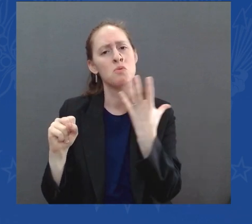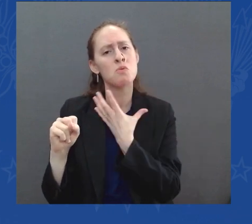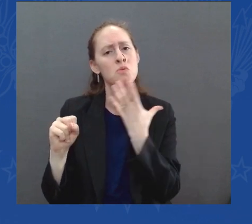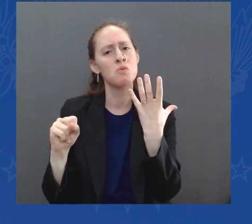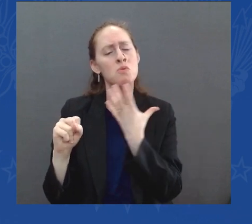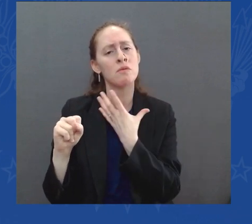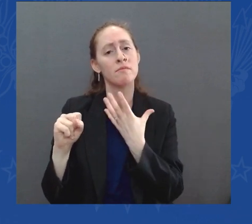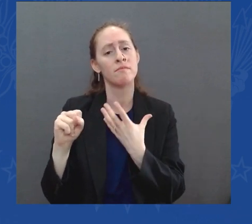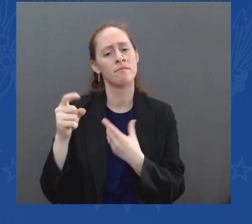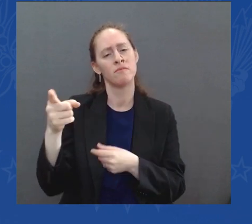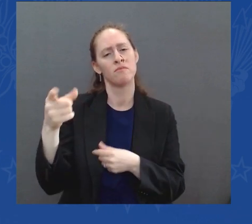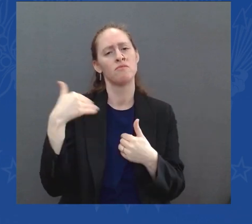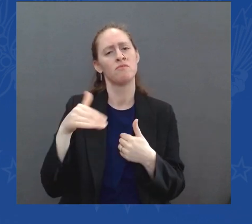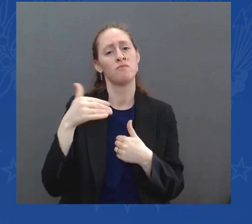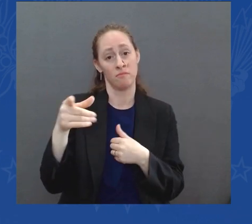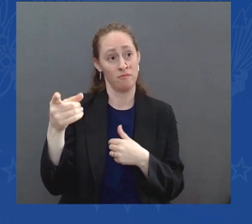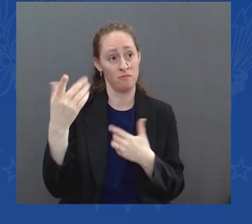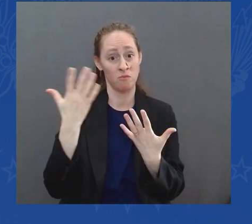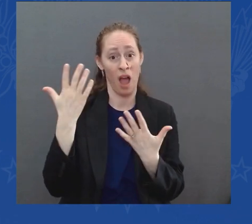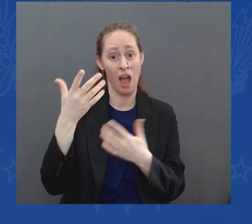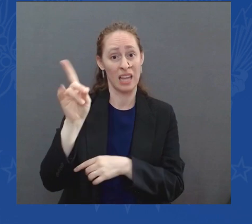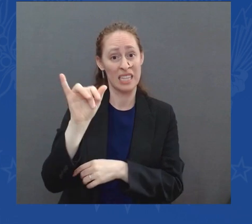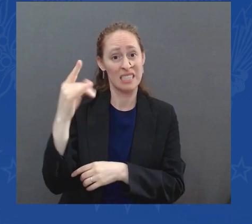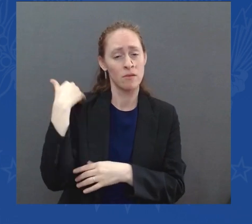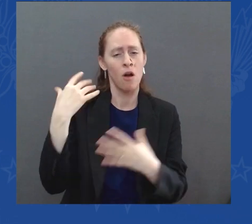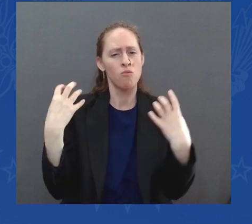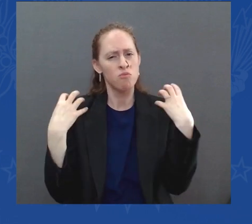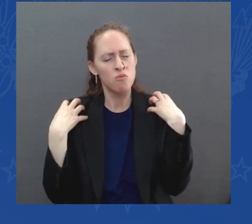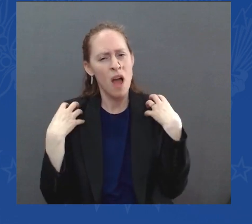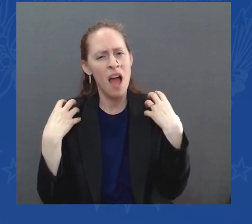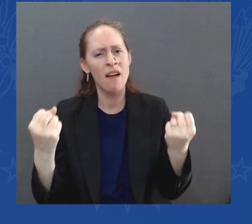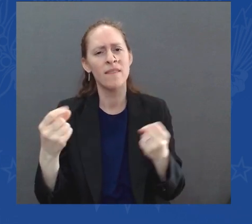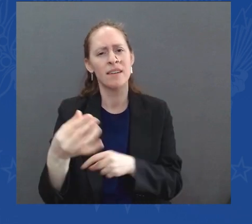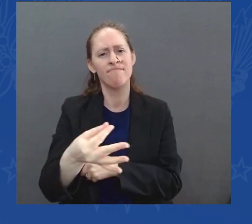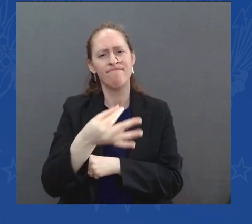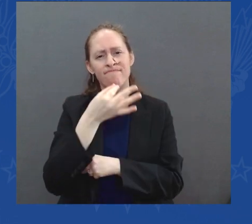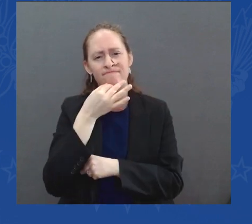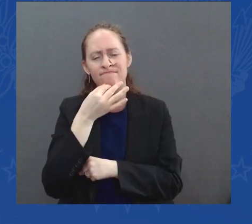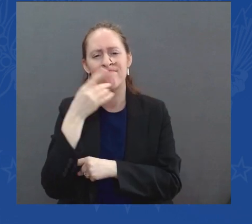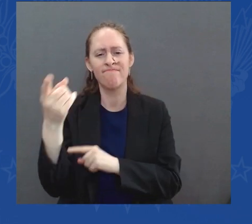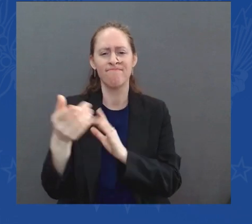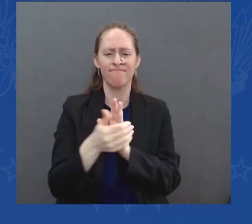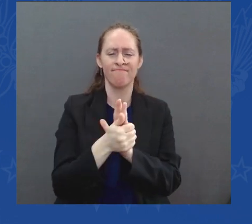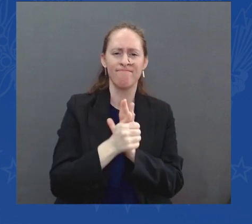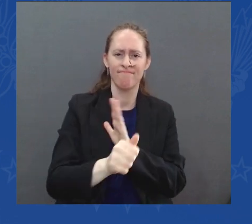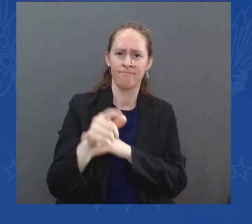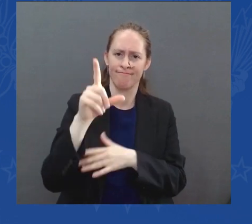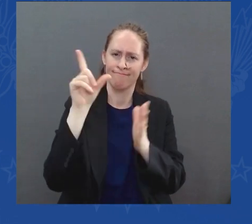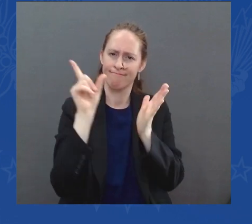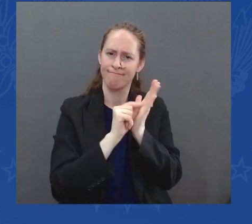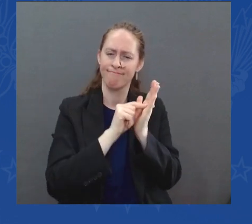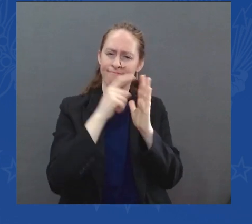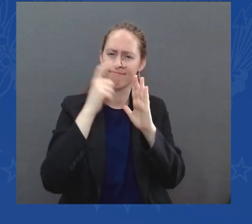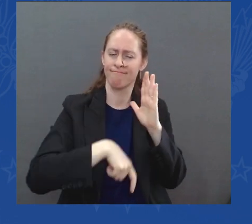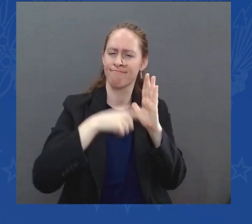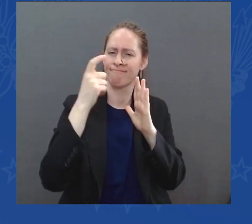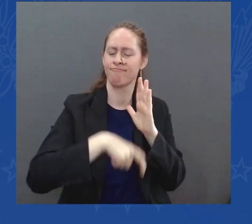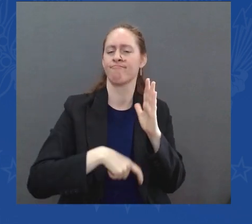her profession, her calling as a journalist. As President Biden noted, to help open the eyes of our nation